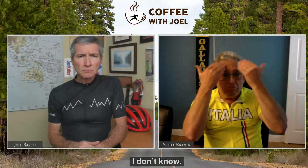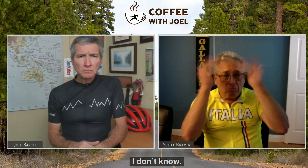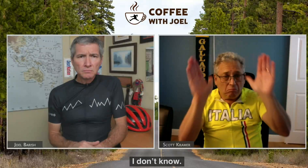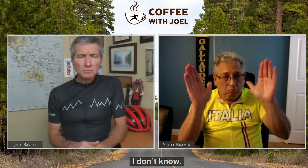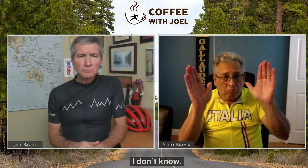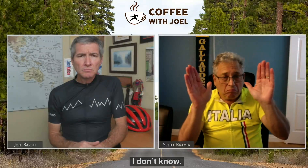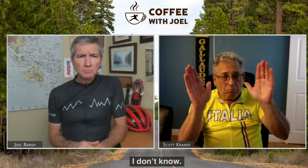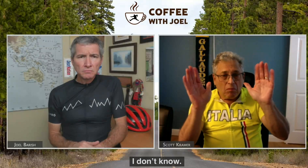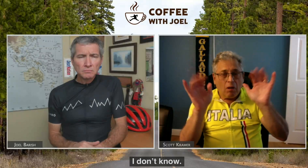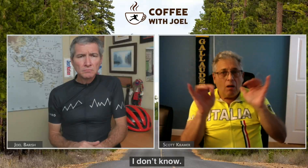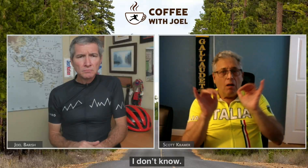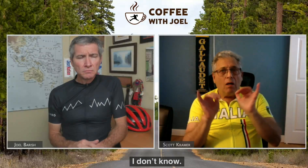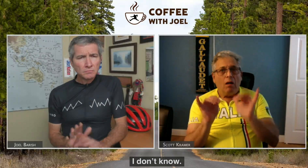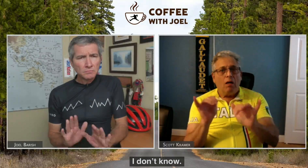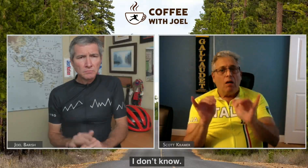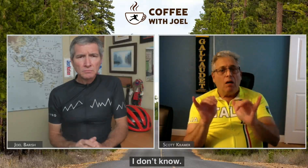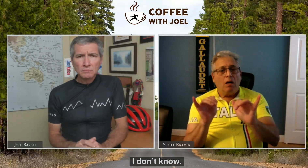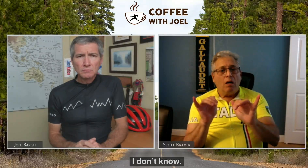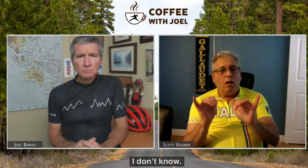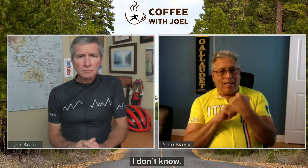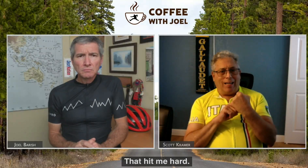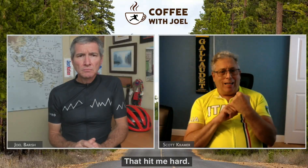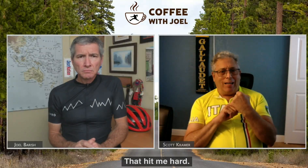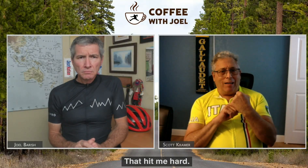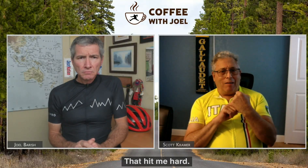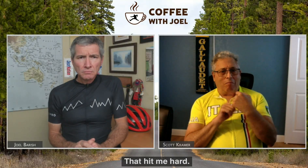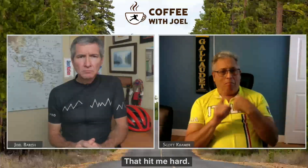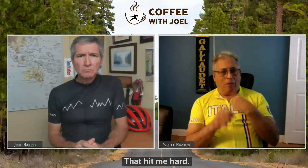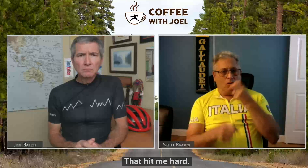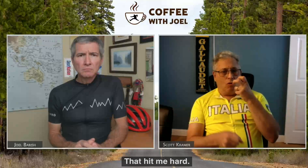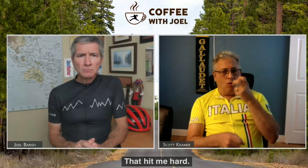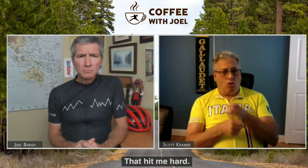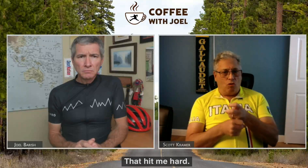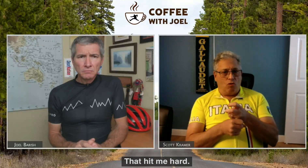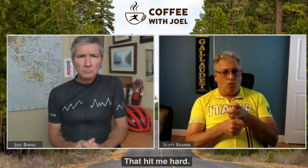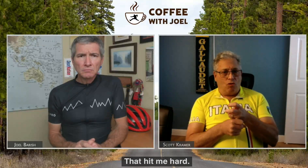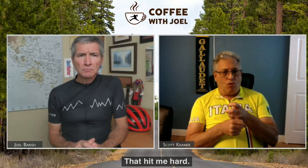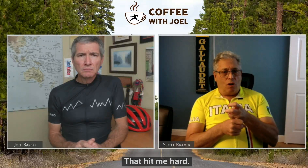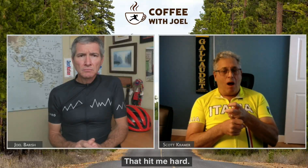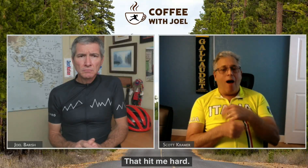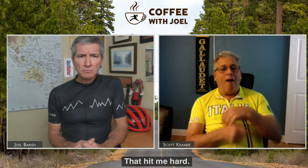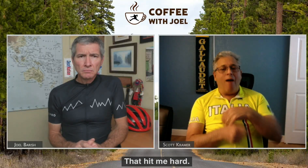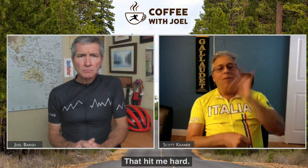I don’t know. That hit me hard.